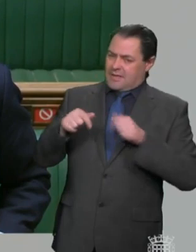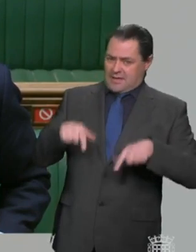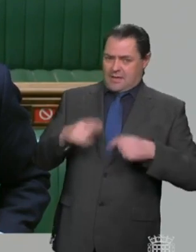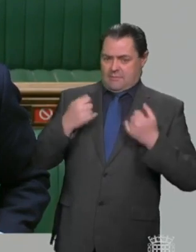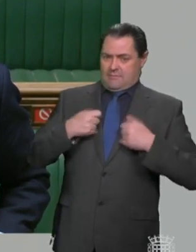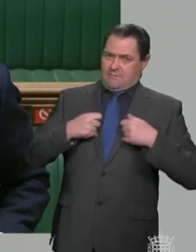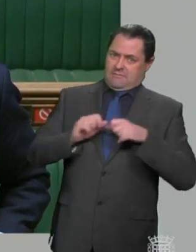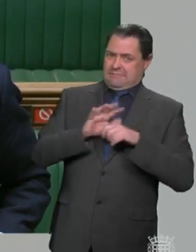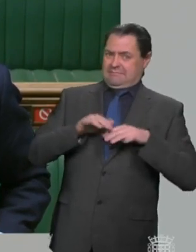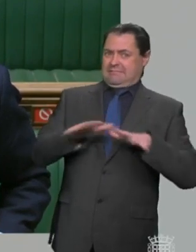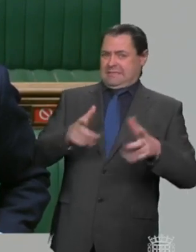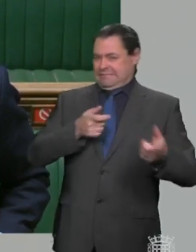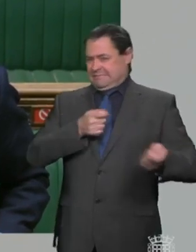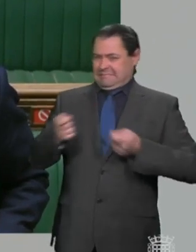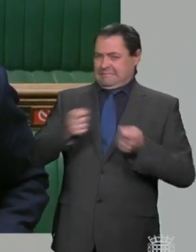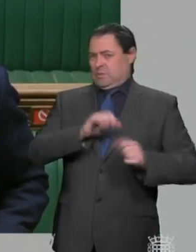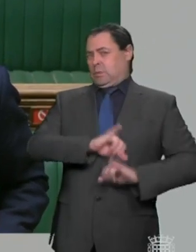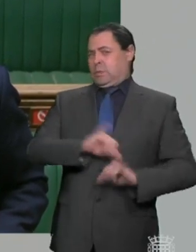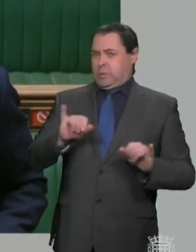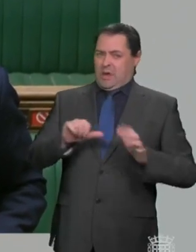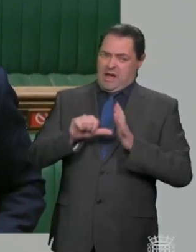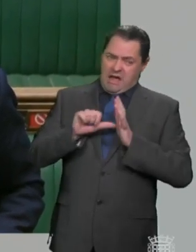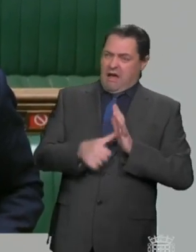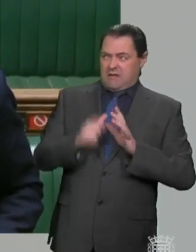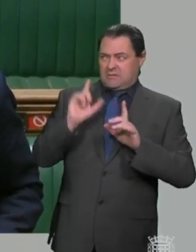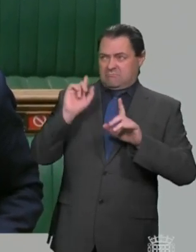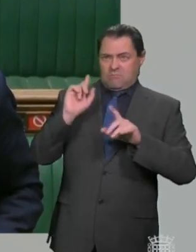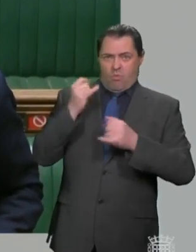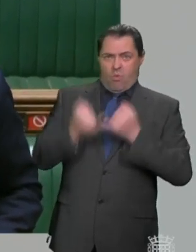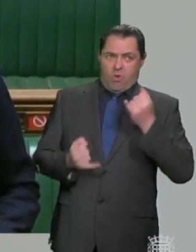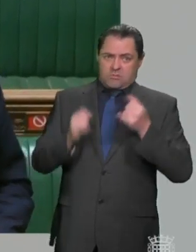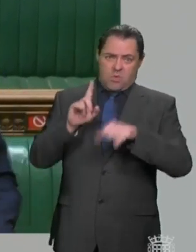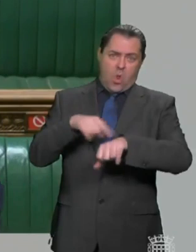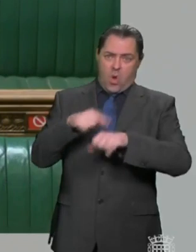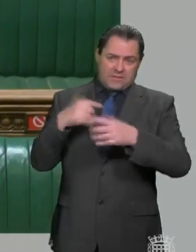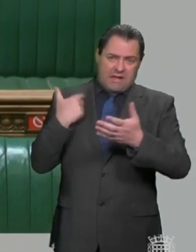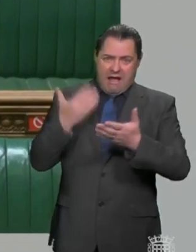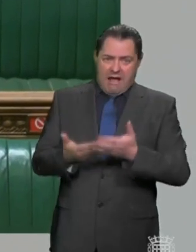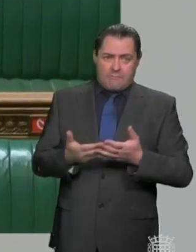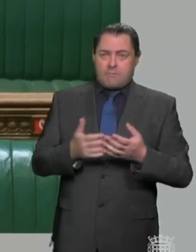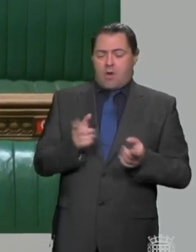has had to do for a very long time. None of the decisions has been easy. To go into a lockdown is